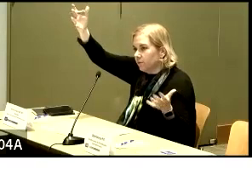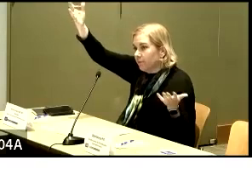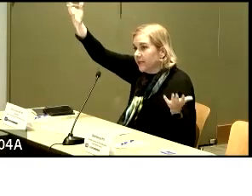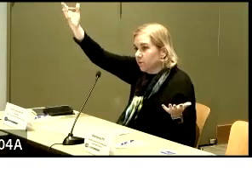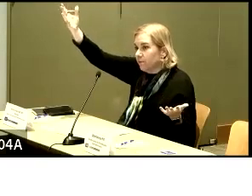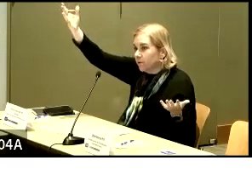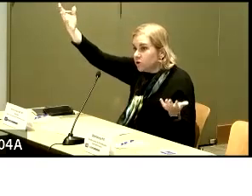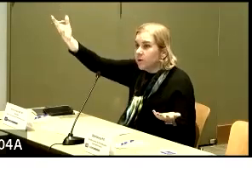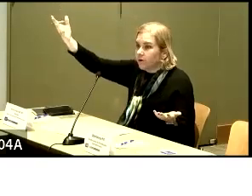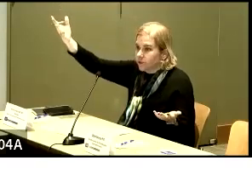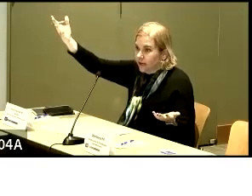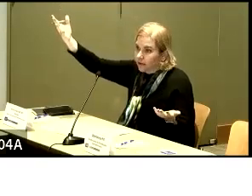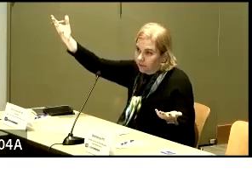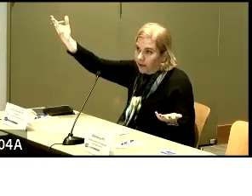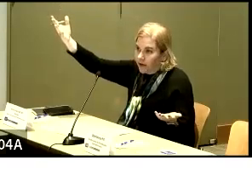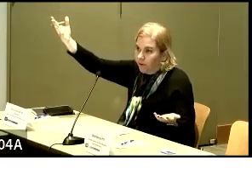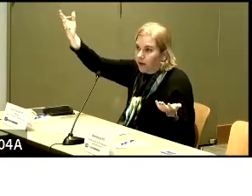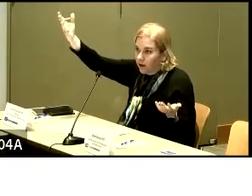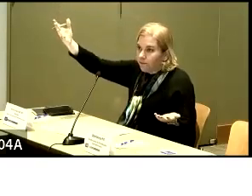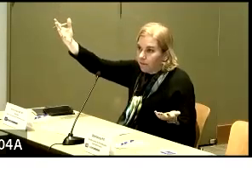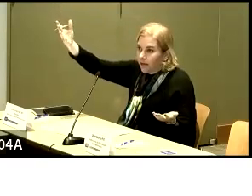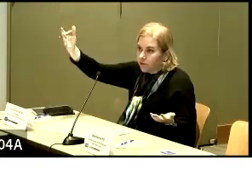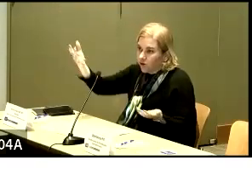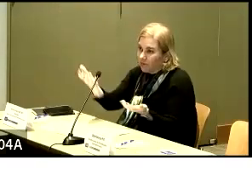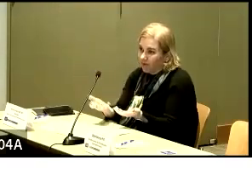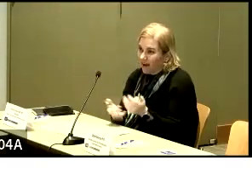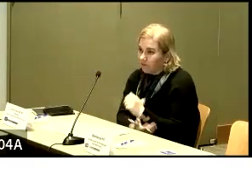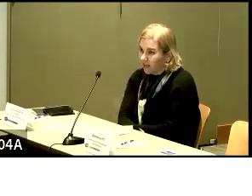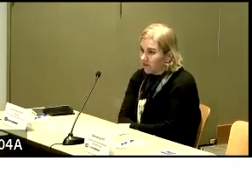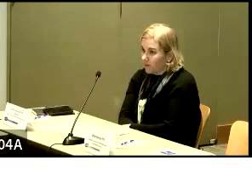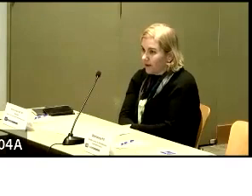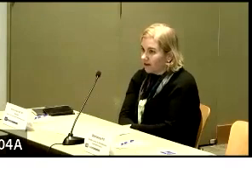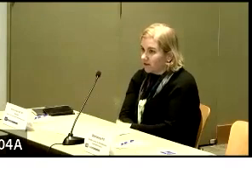where people do understand a little better anyway public health role. But we really have an uphill battle.